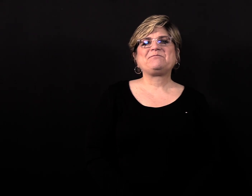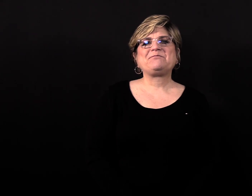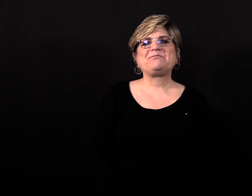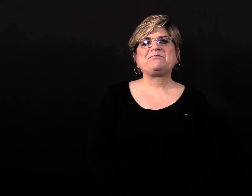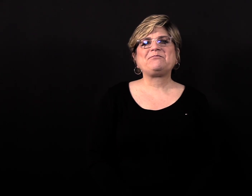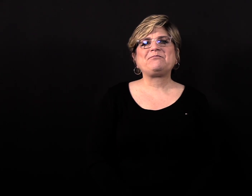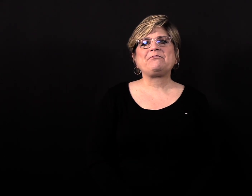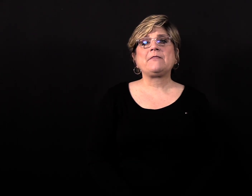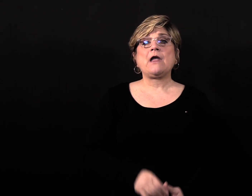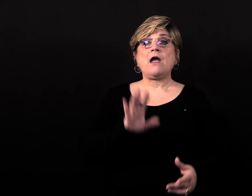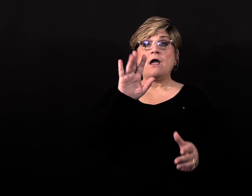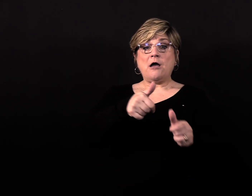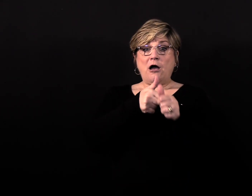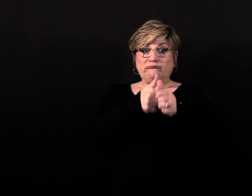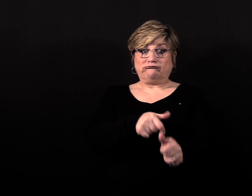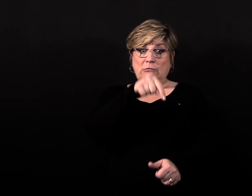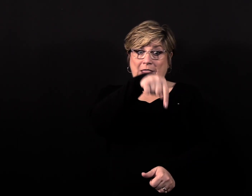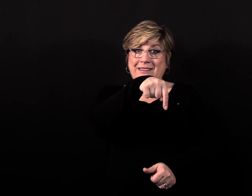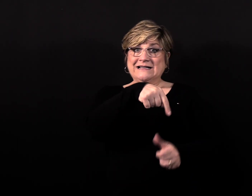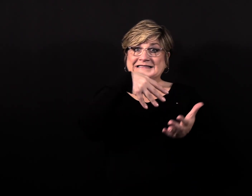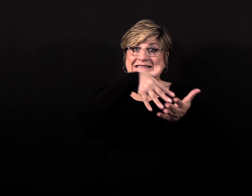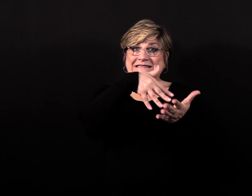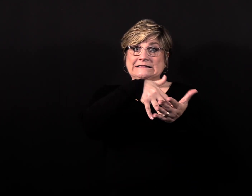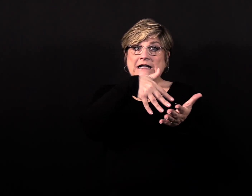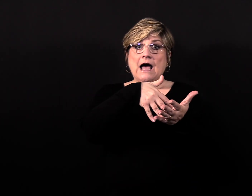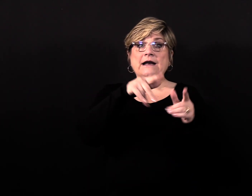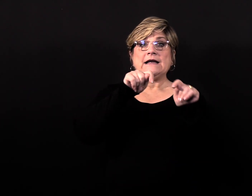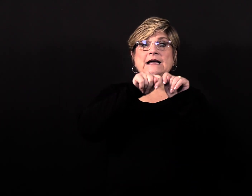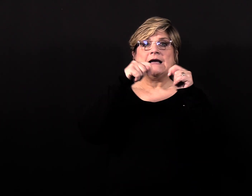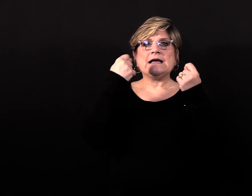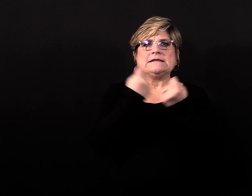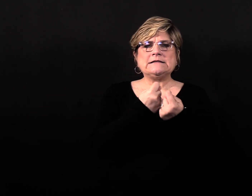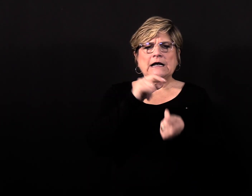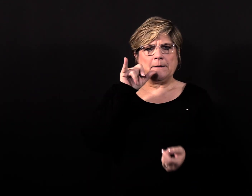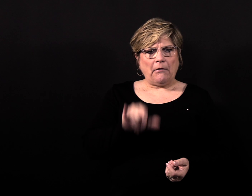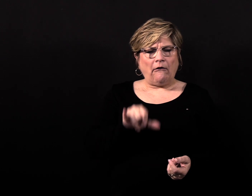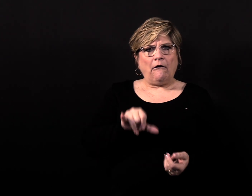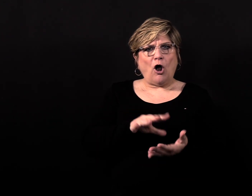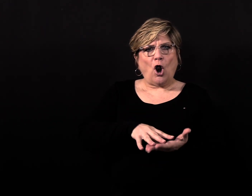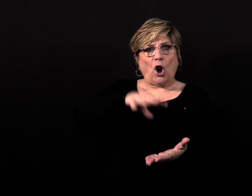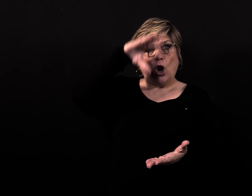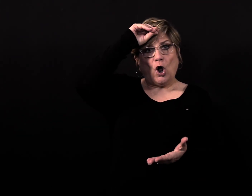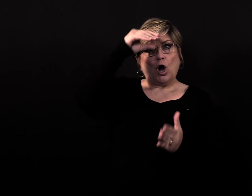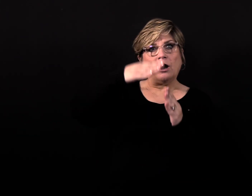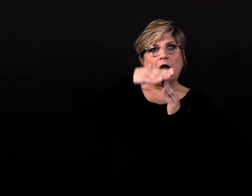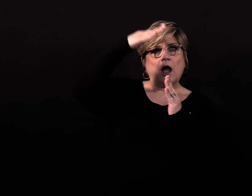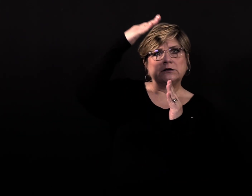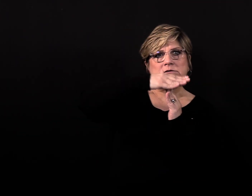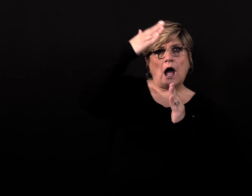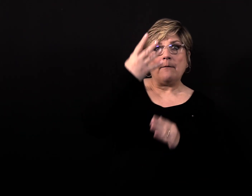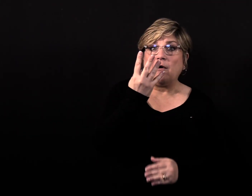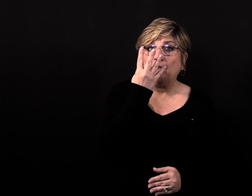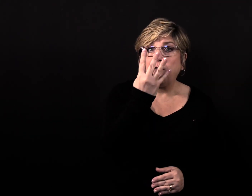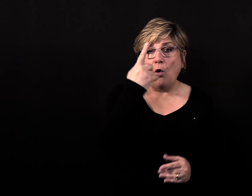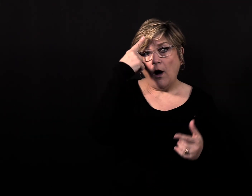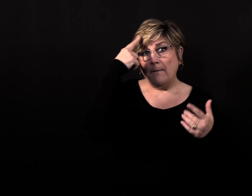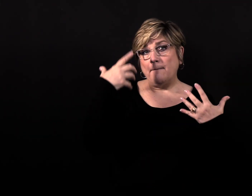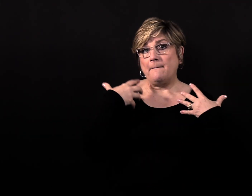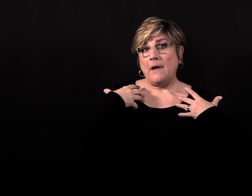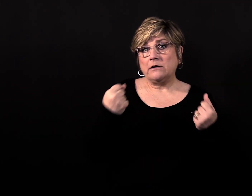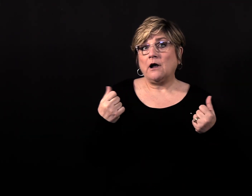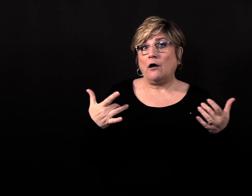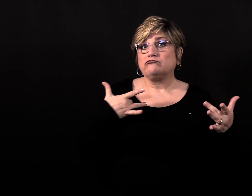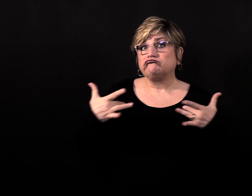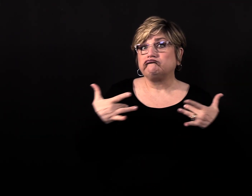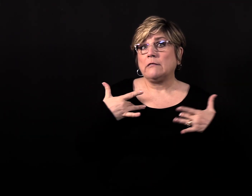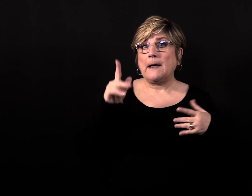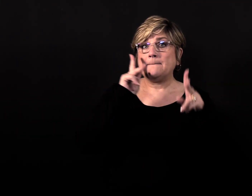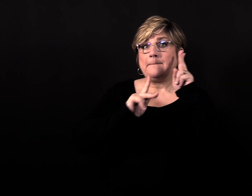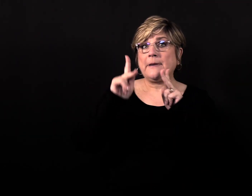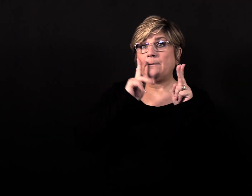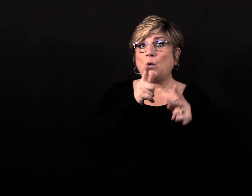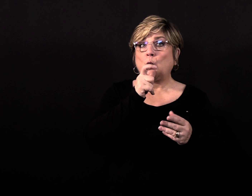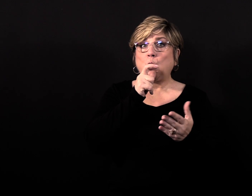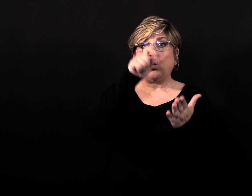According to the study, our team learned the top four mental health issues people who completed